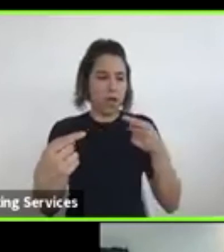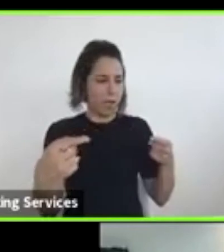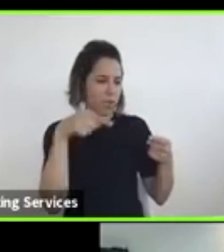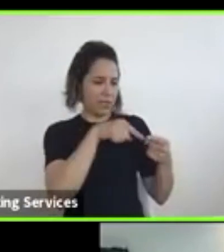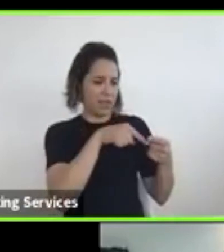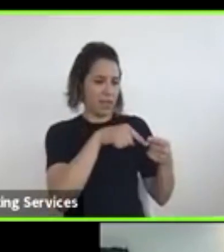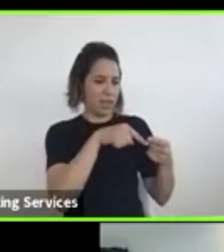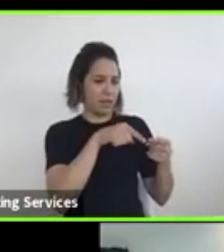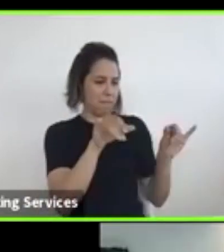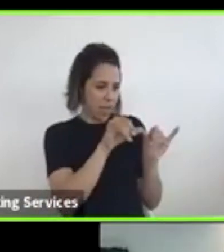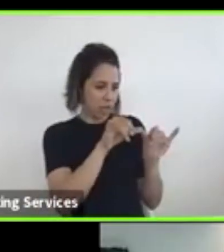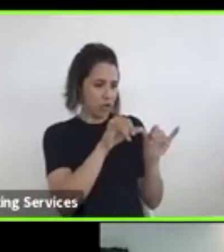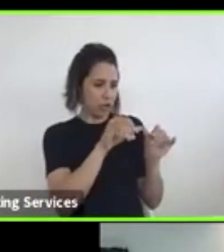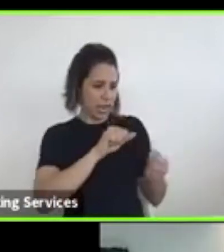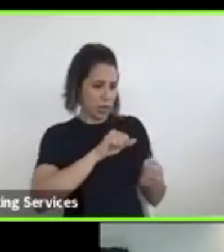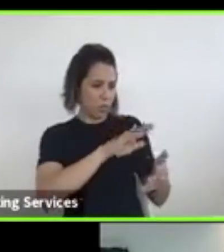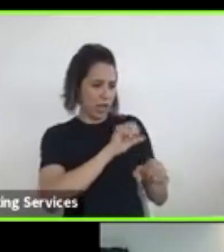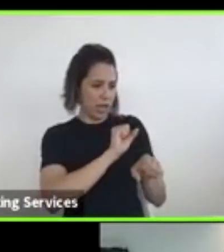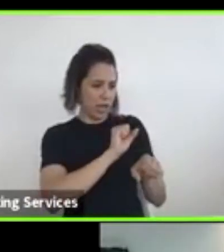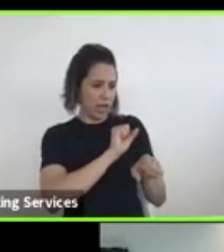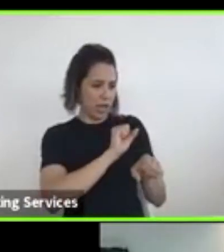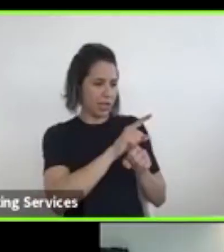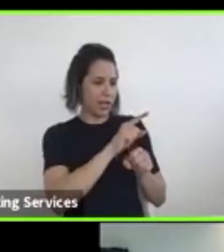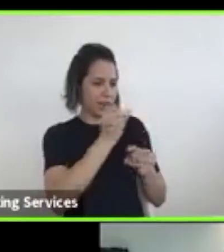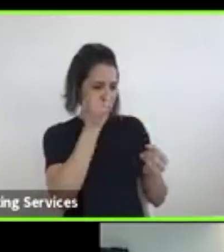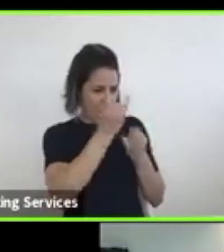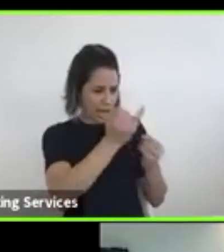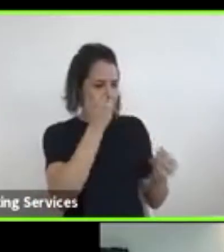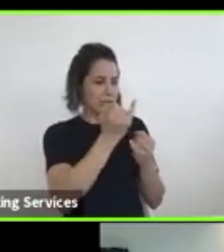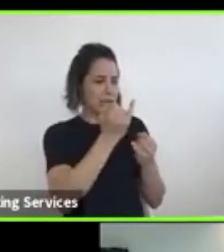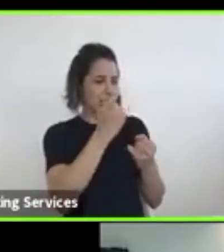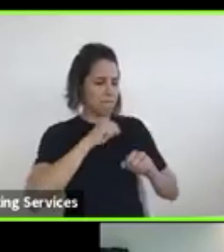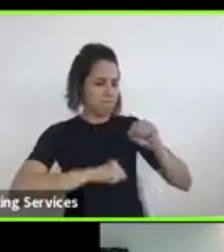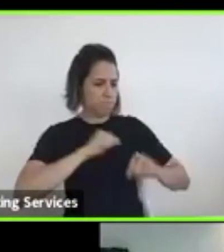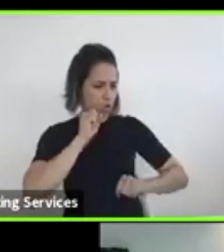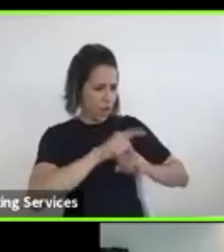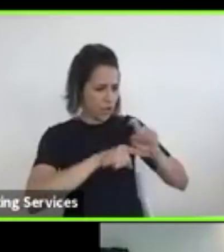OPPOSITE MEASURES, AND IDEAS OF QUESTIONING, AND RELATIONSHIP-BUILDING